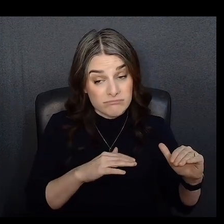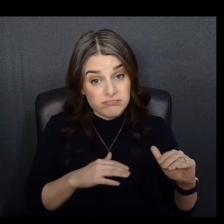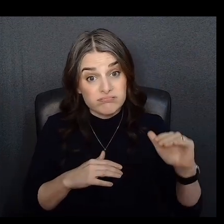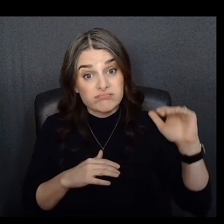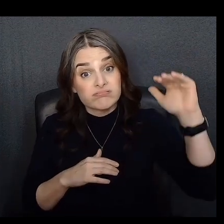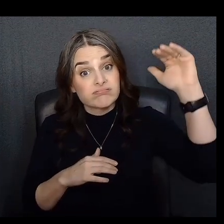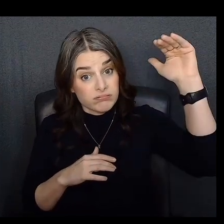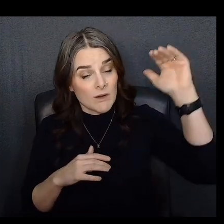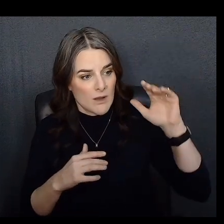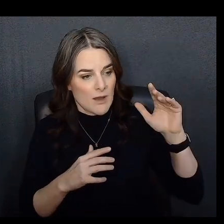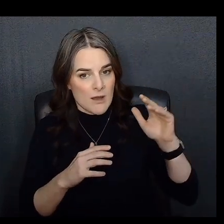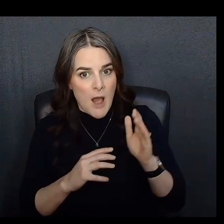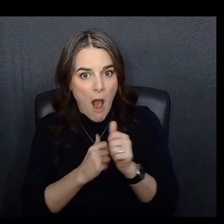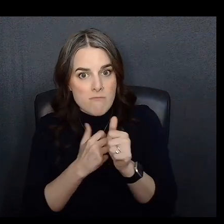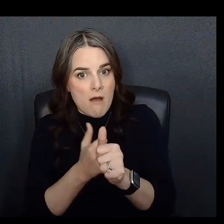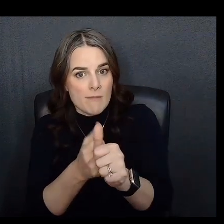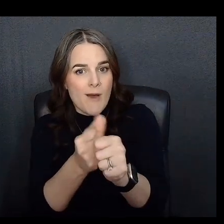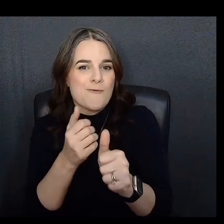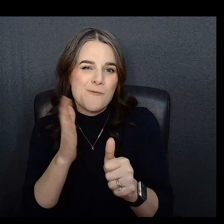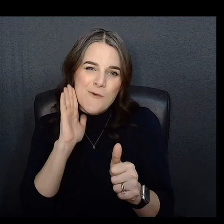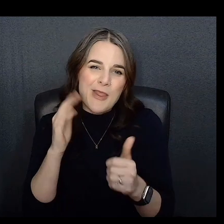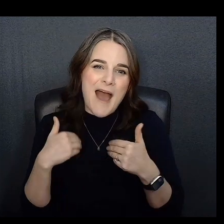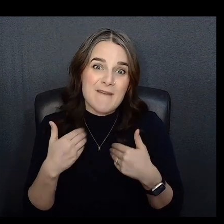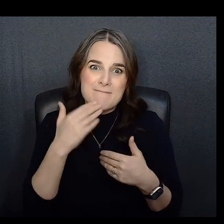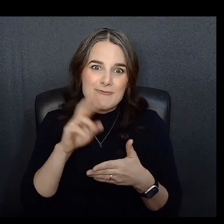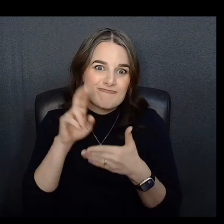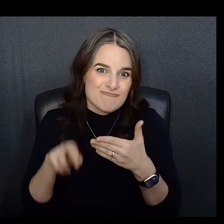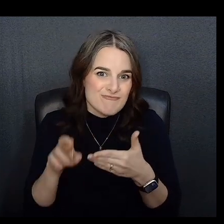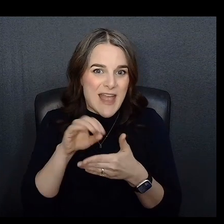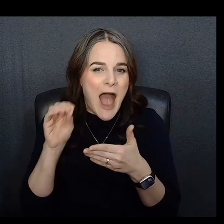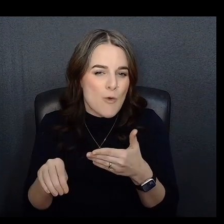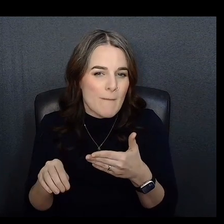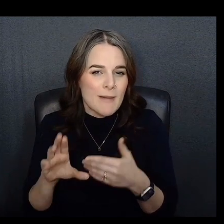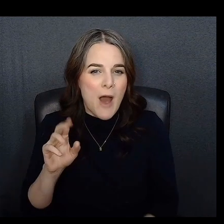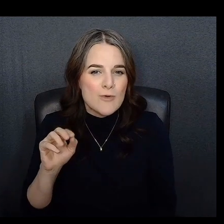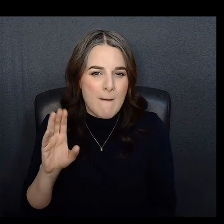where we will have better outcomes. So we're going to look at some vocabulary selection.